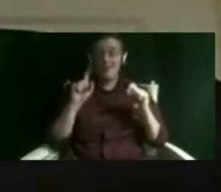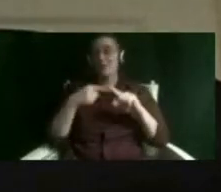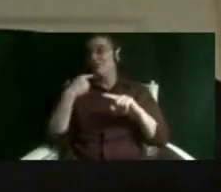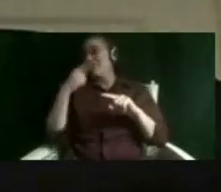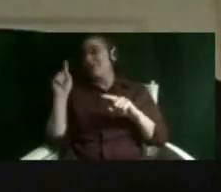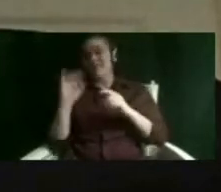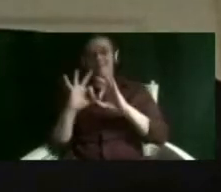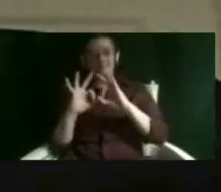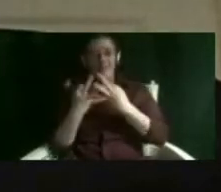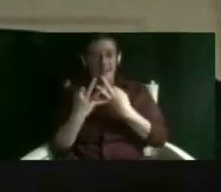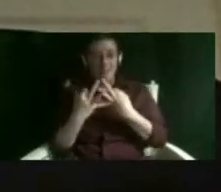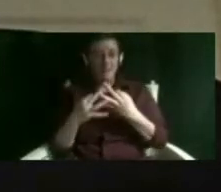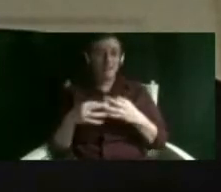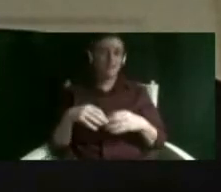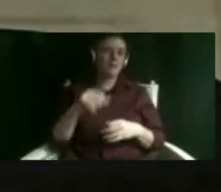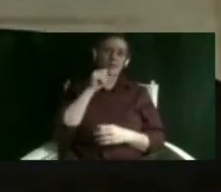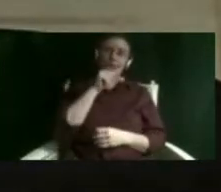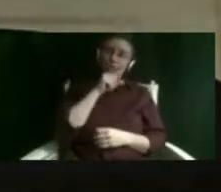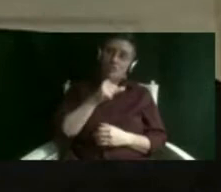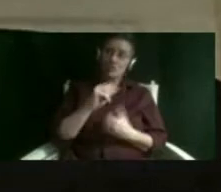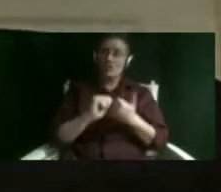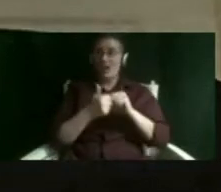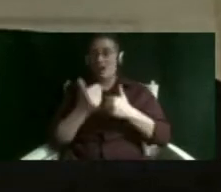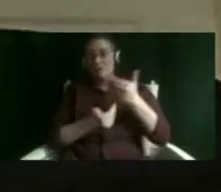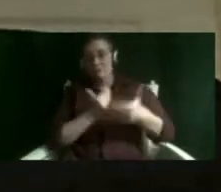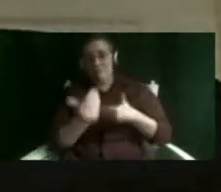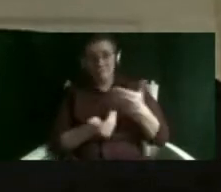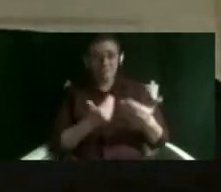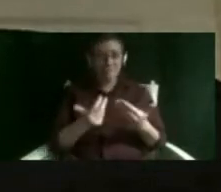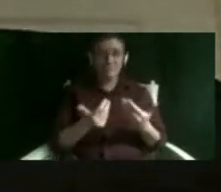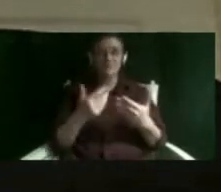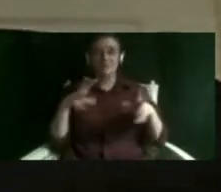especially when you don't know how it's going to go um having the people who you know have